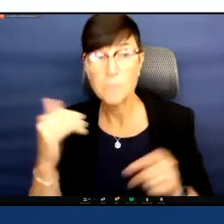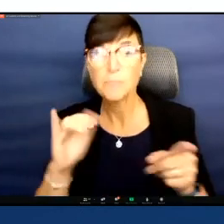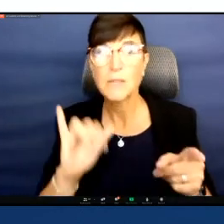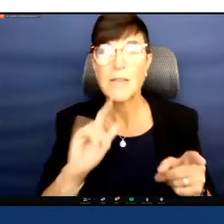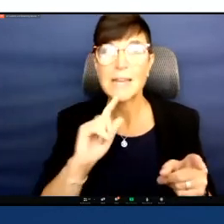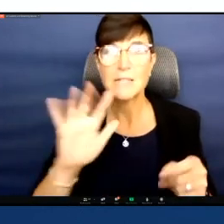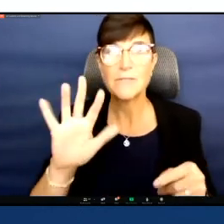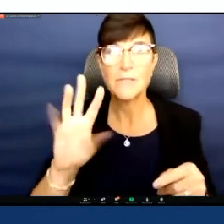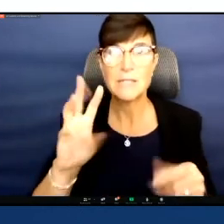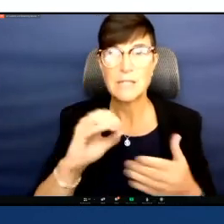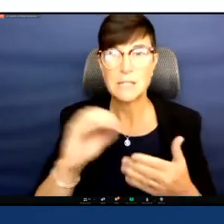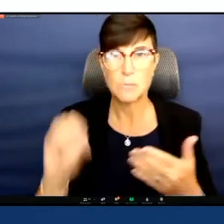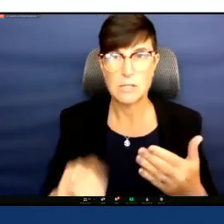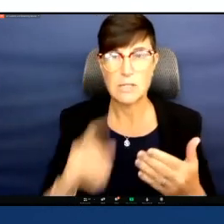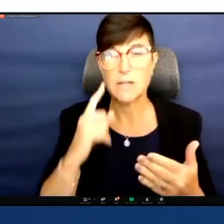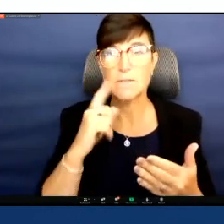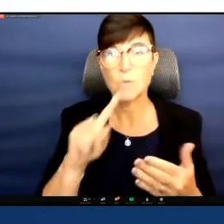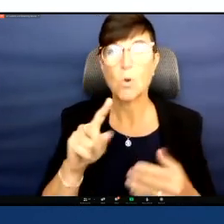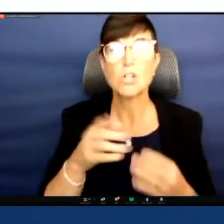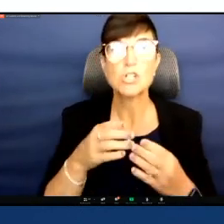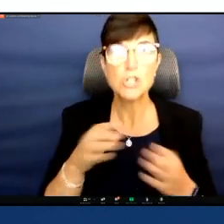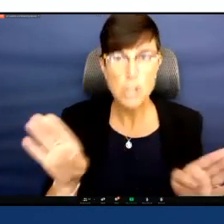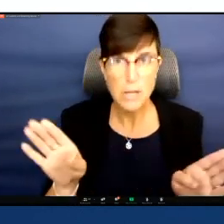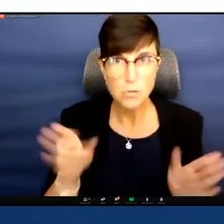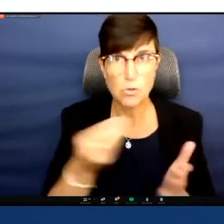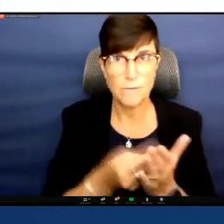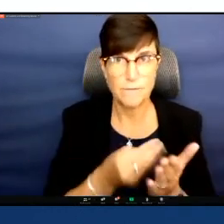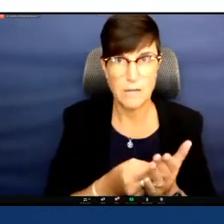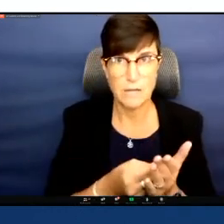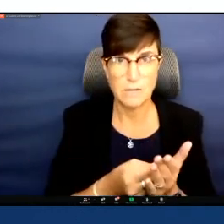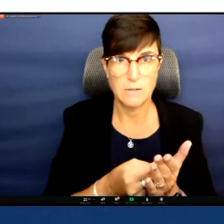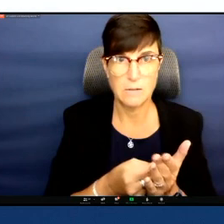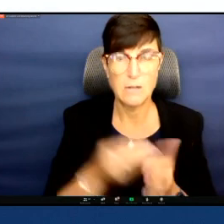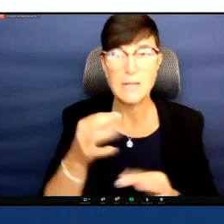of the general fund budget, compared to just 28% of the total county budget.